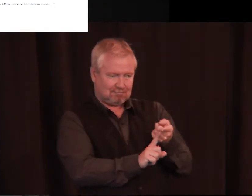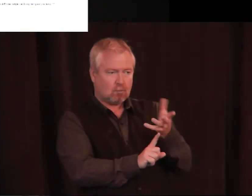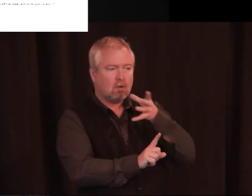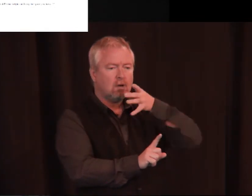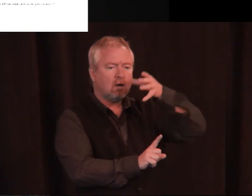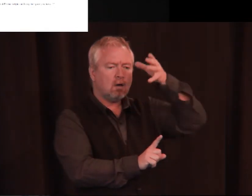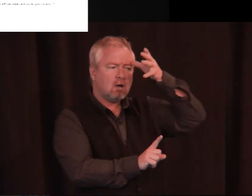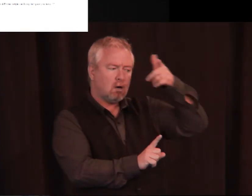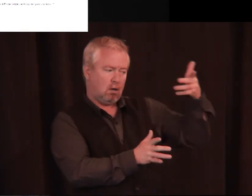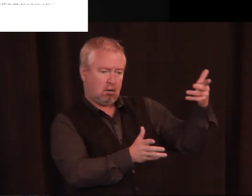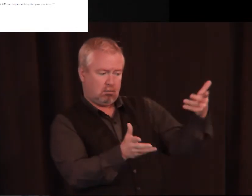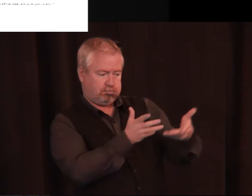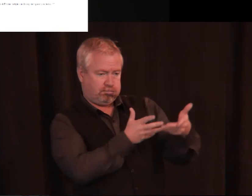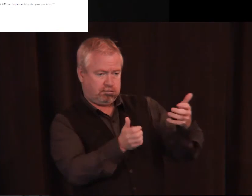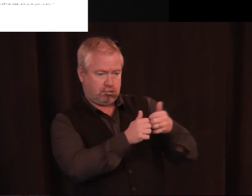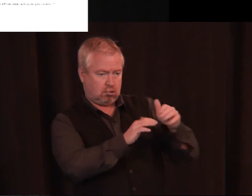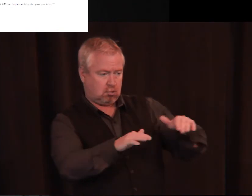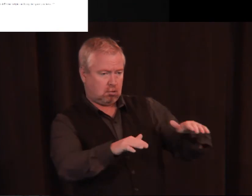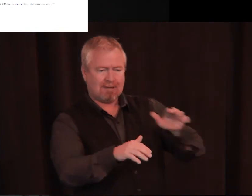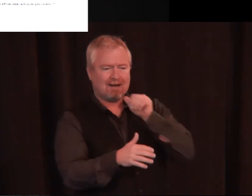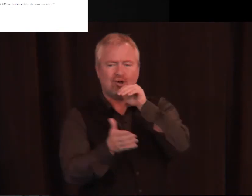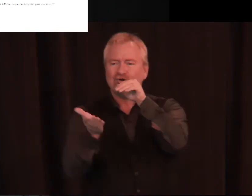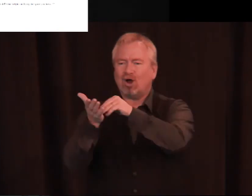it's actually the parent doing this activity with the child.